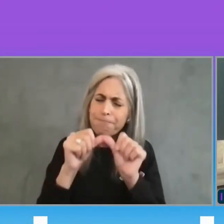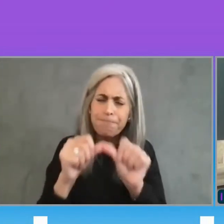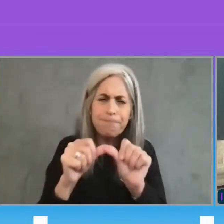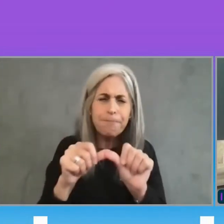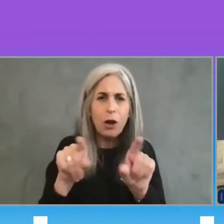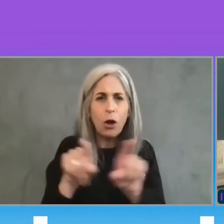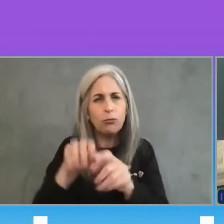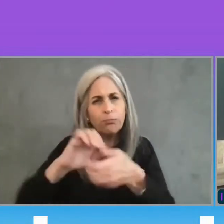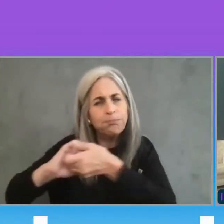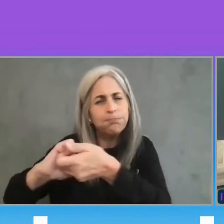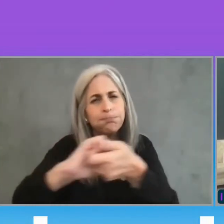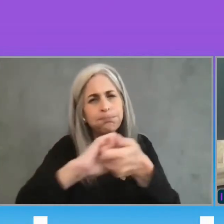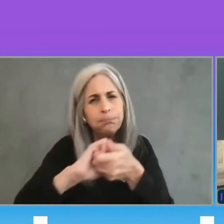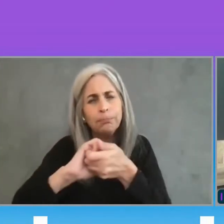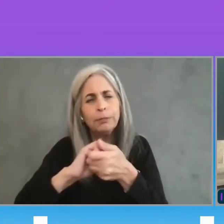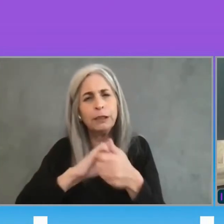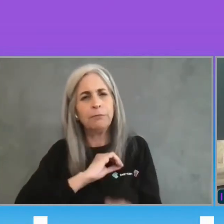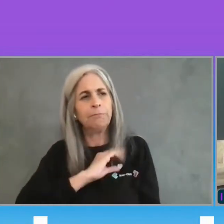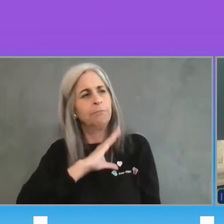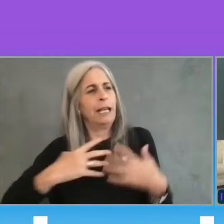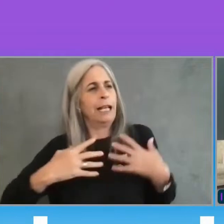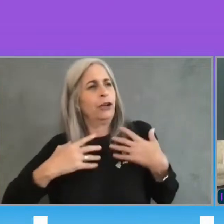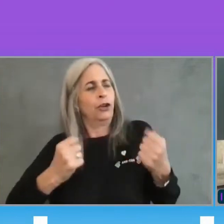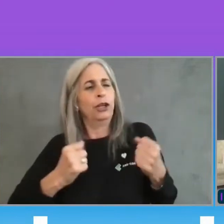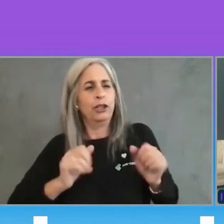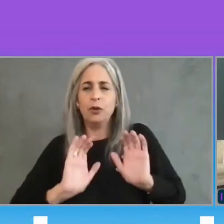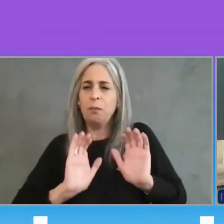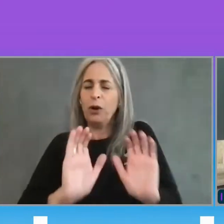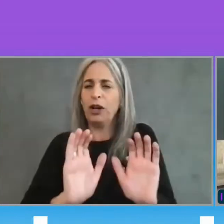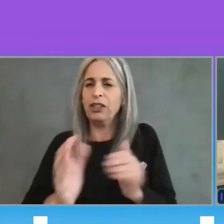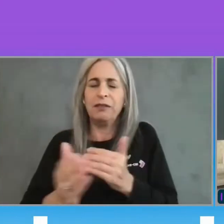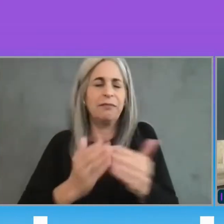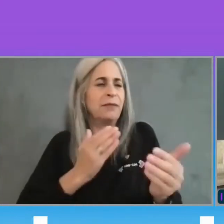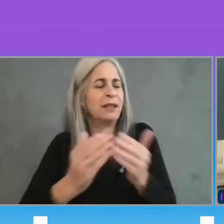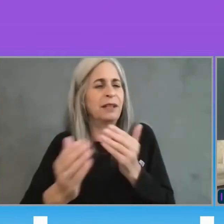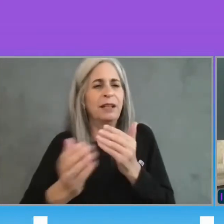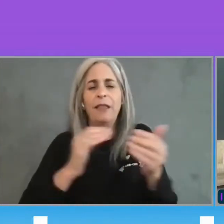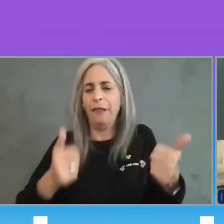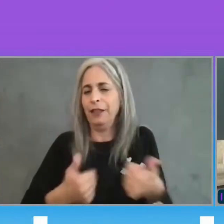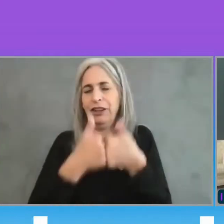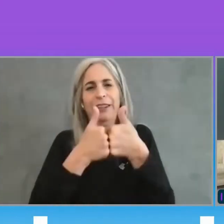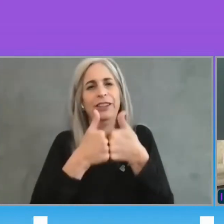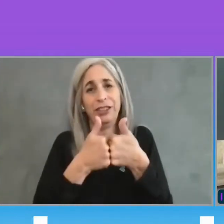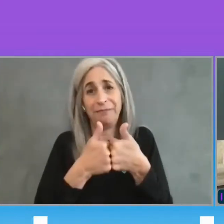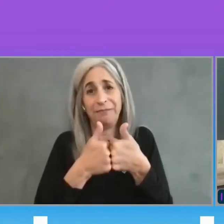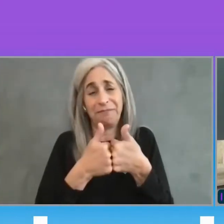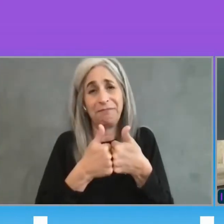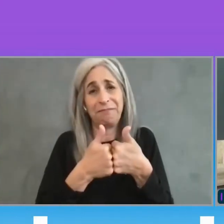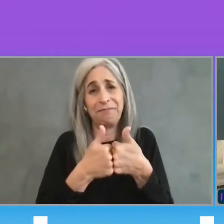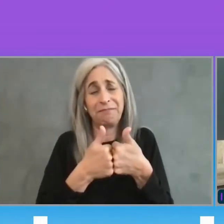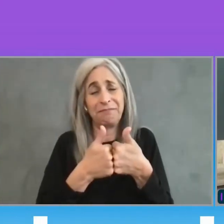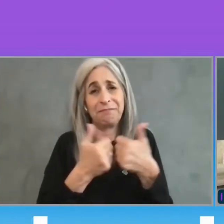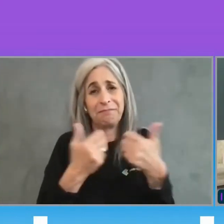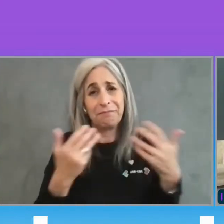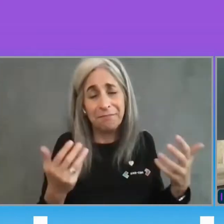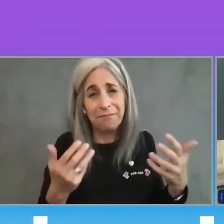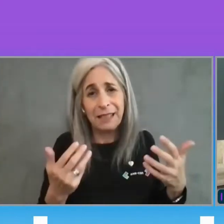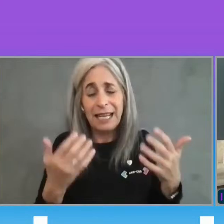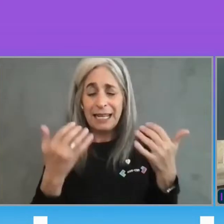collaboration and courage to push forward no matter the